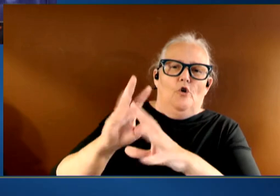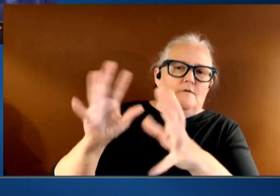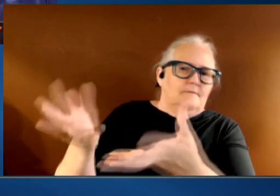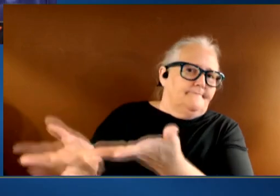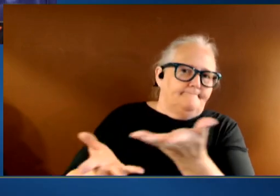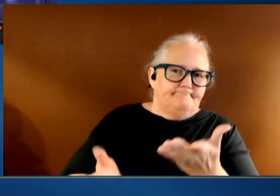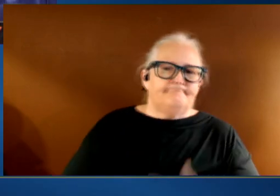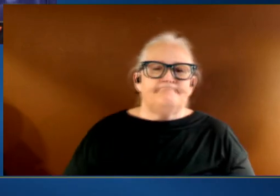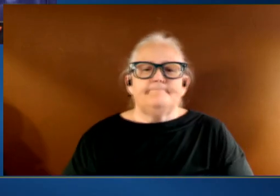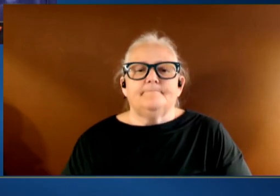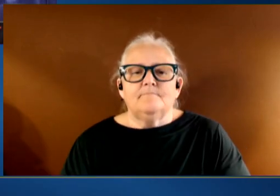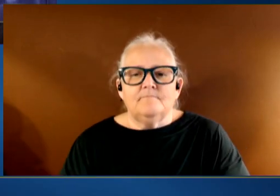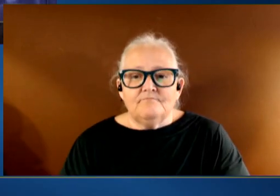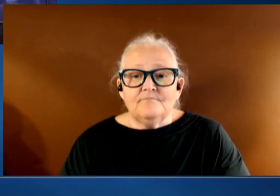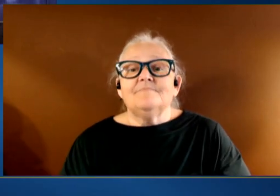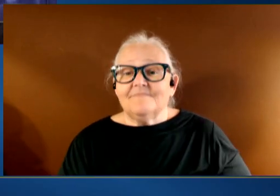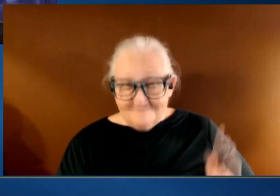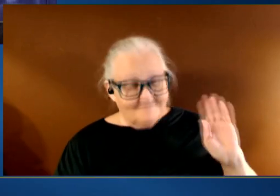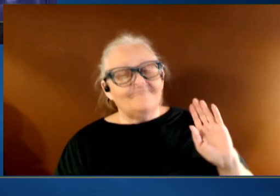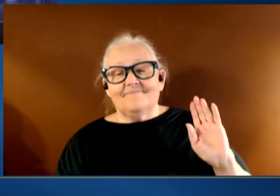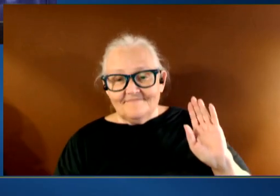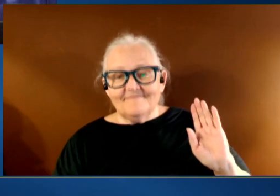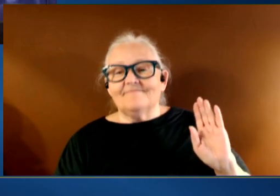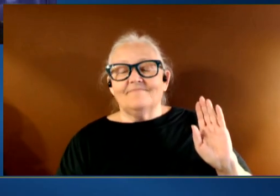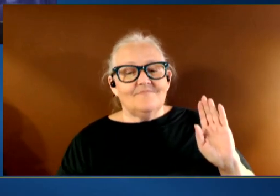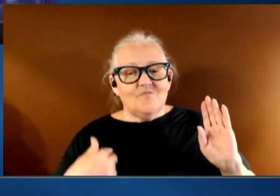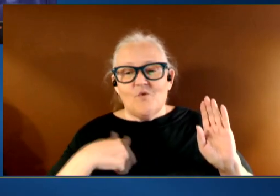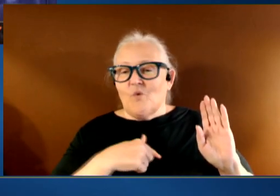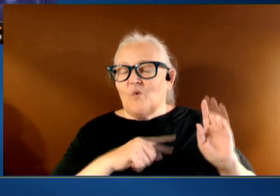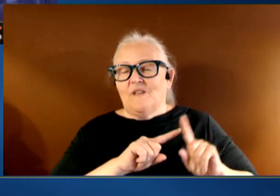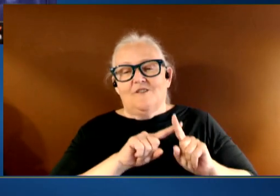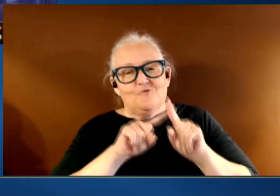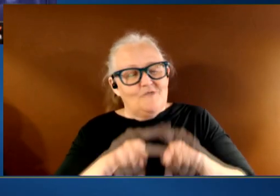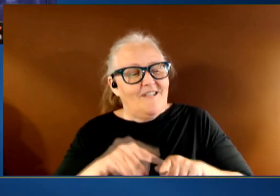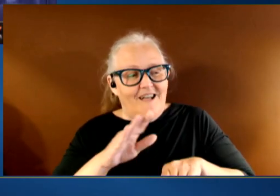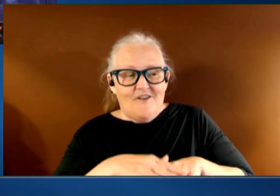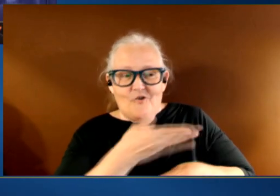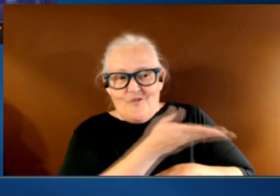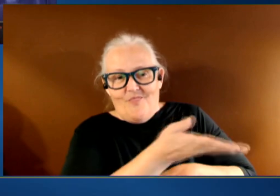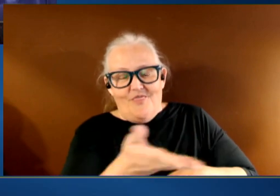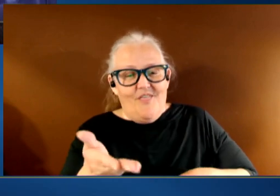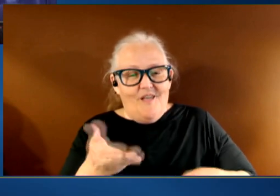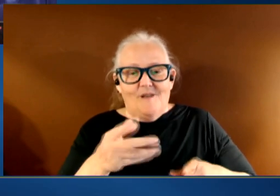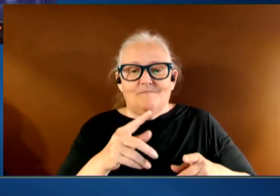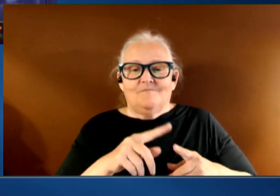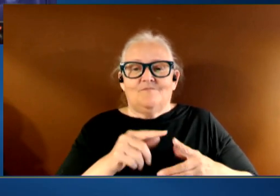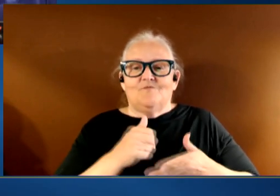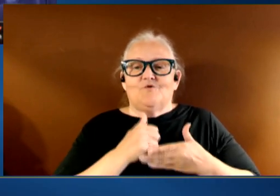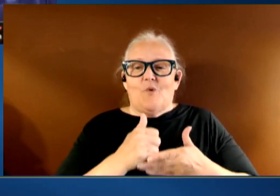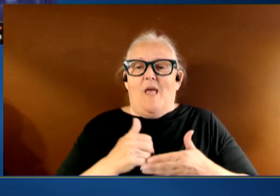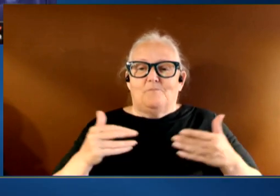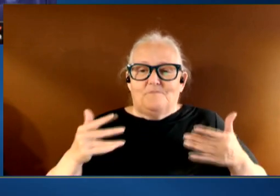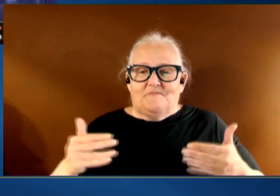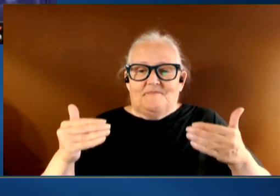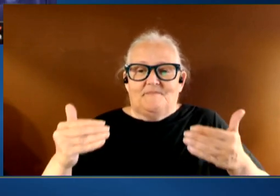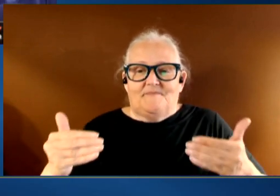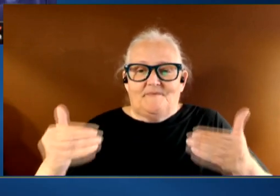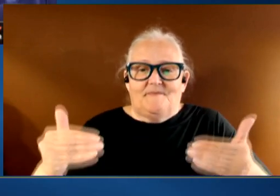Courtney Fitzhugh: Yeah, so we really depend on the warriors to be able to move the field forward and to develop these cures and transformative therapies. And